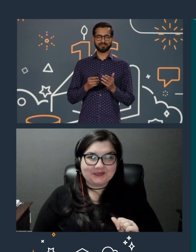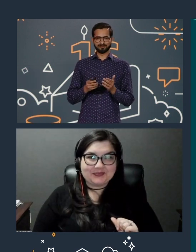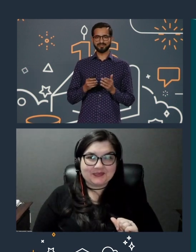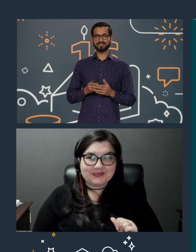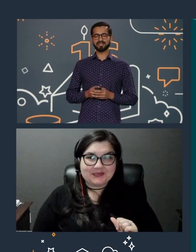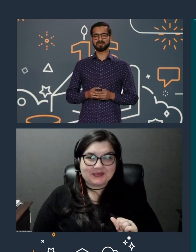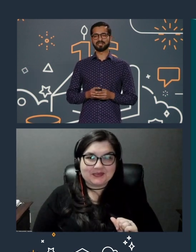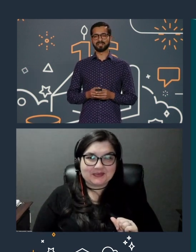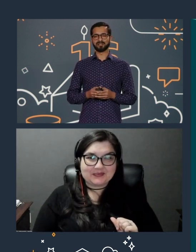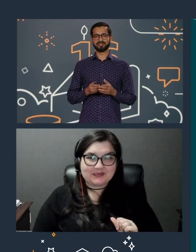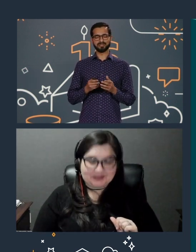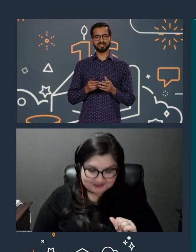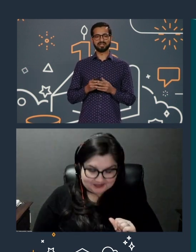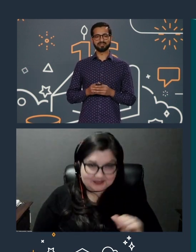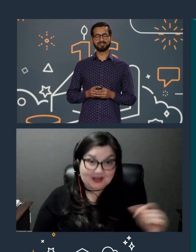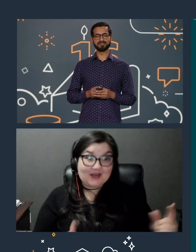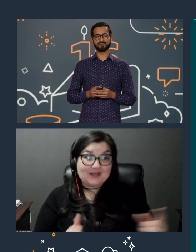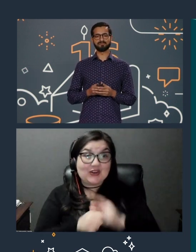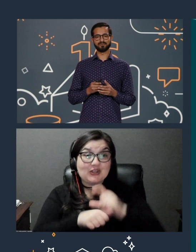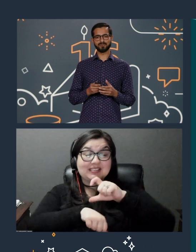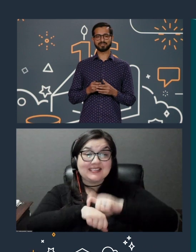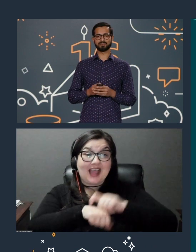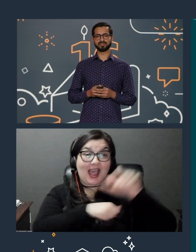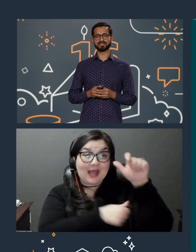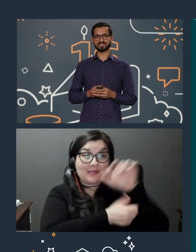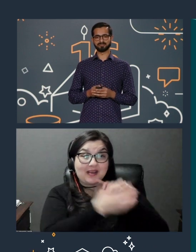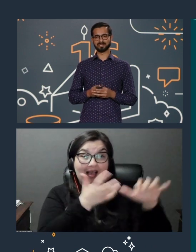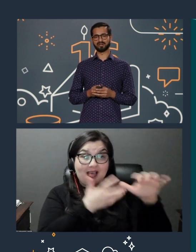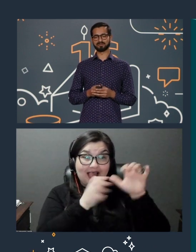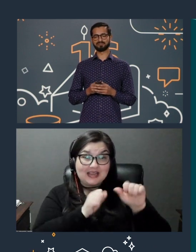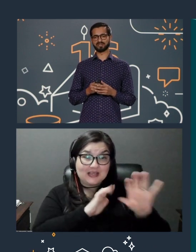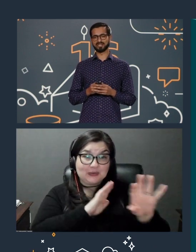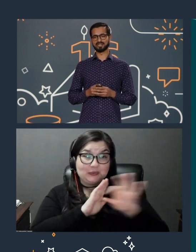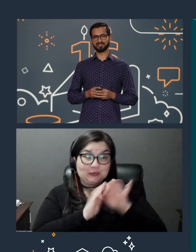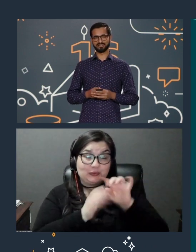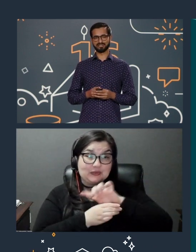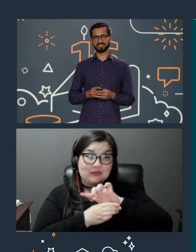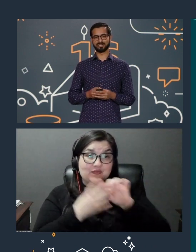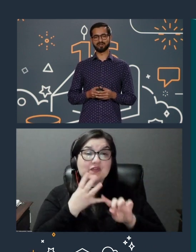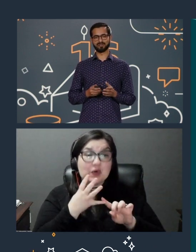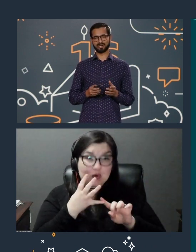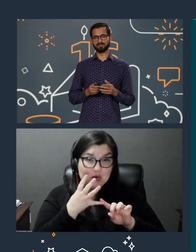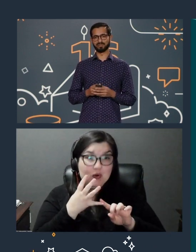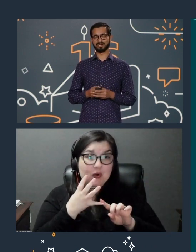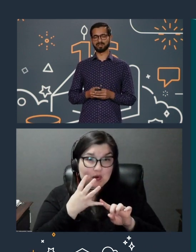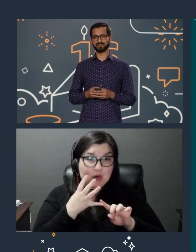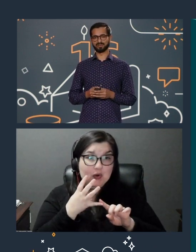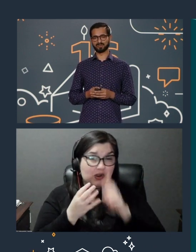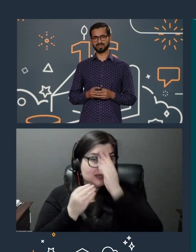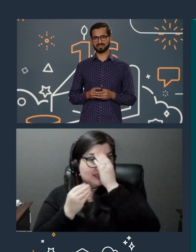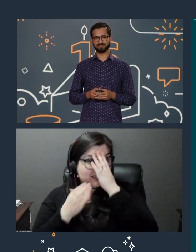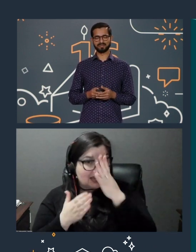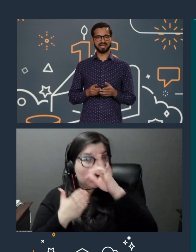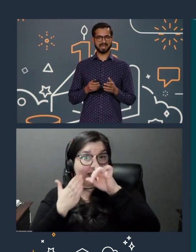For the first time in the cloud, you can now choose from four supported checksum algorithms for data integrity, checking on your upload and download request.